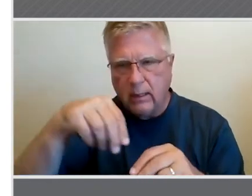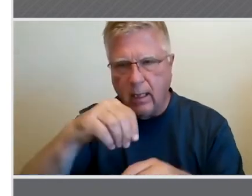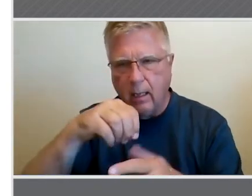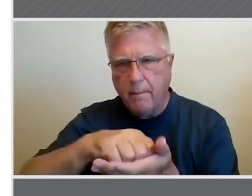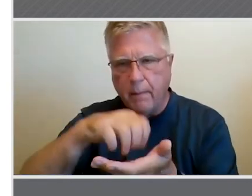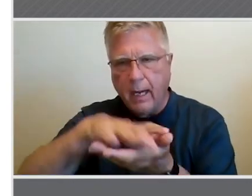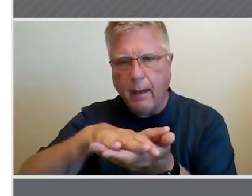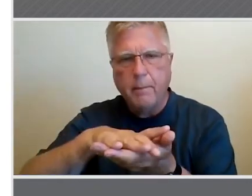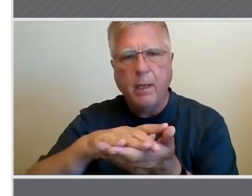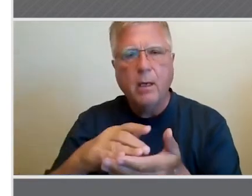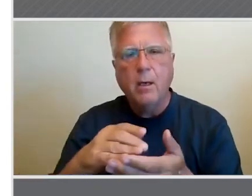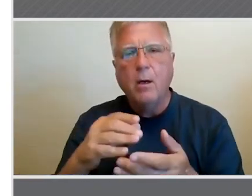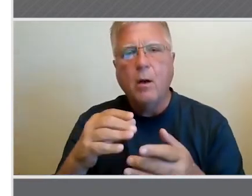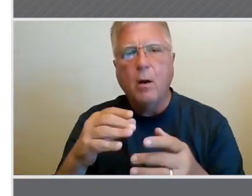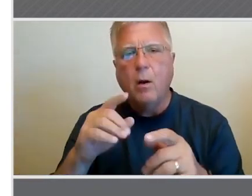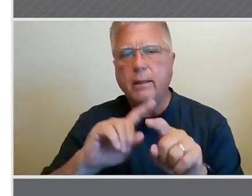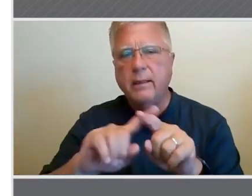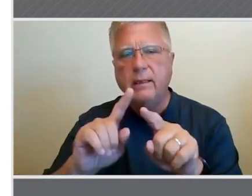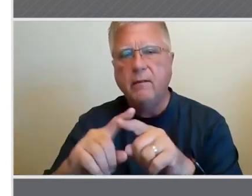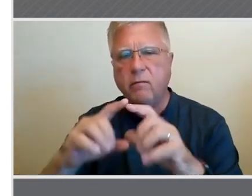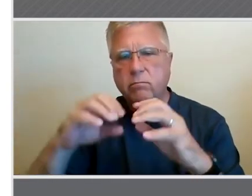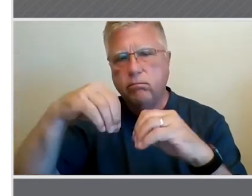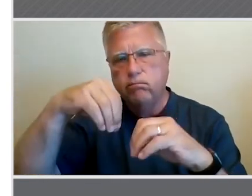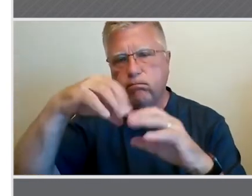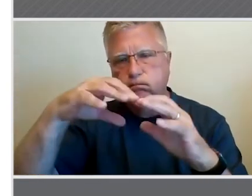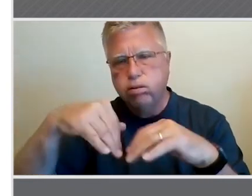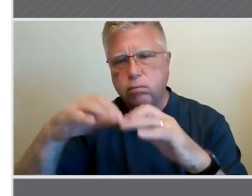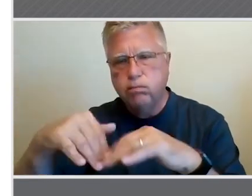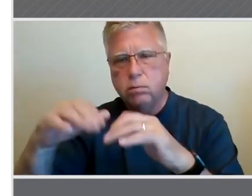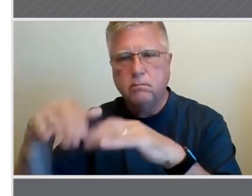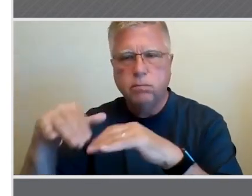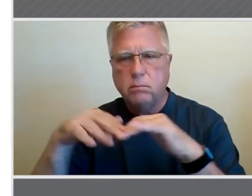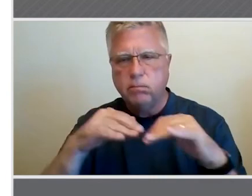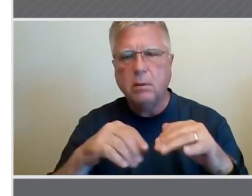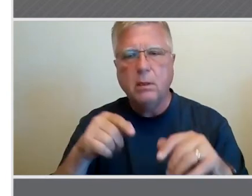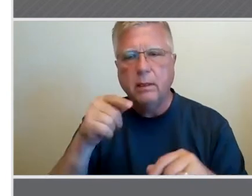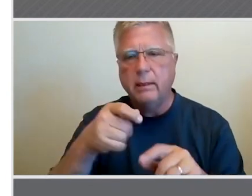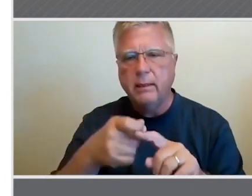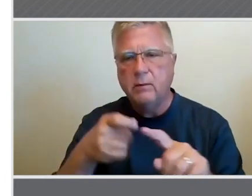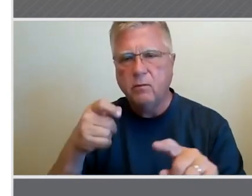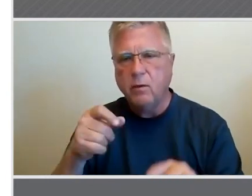last year again these would have been triggered through a 911 call out.